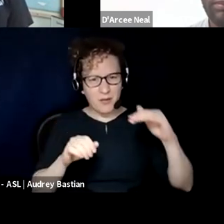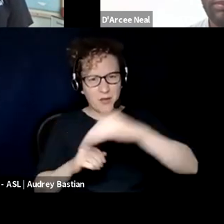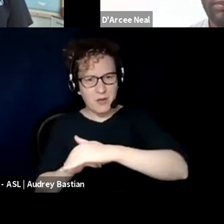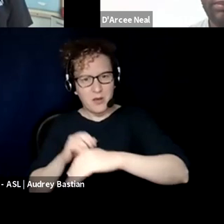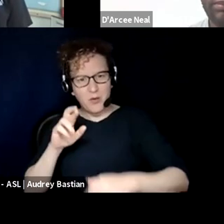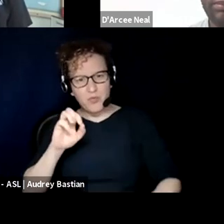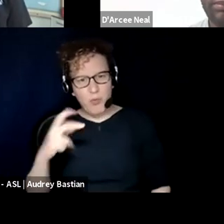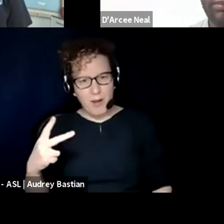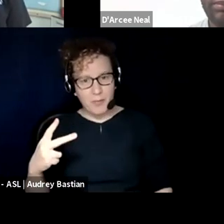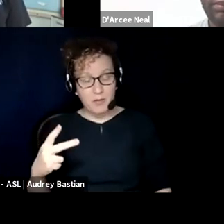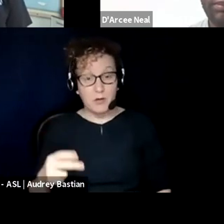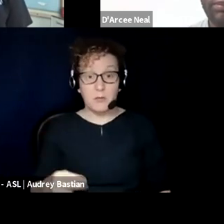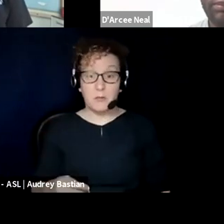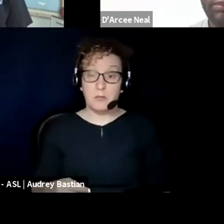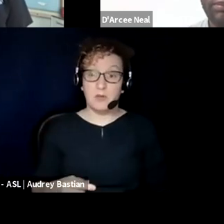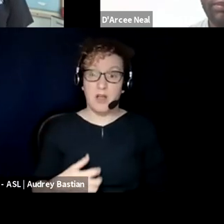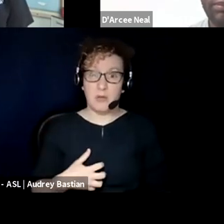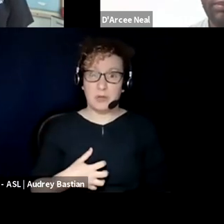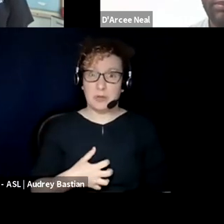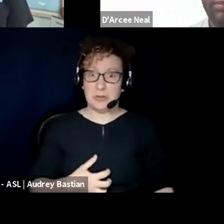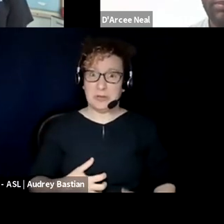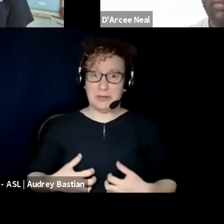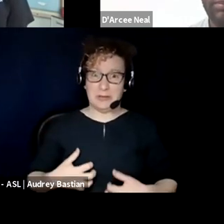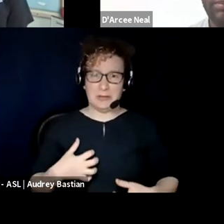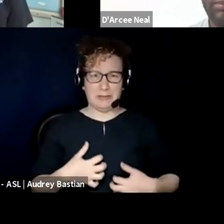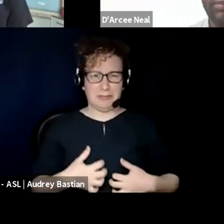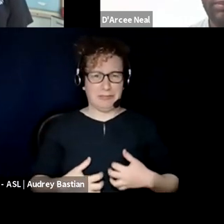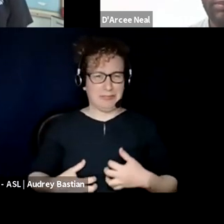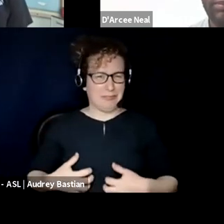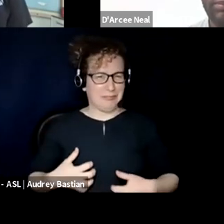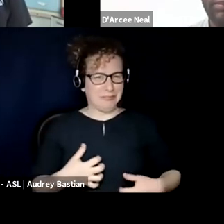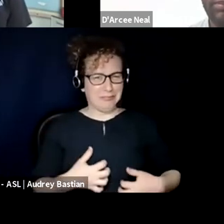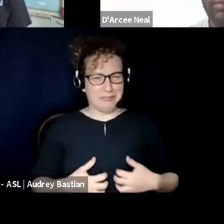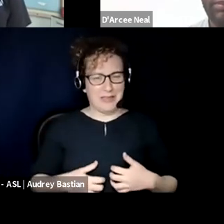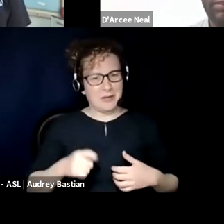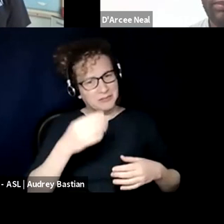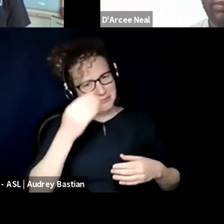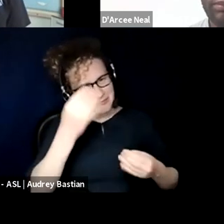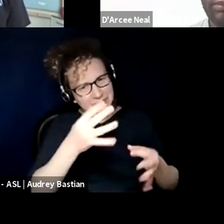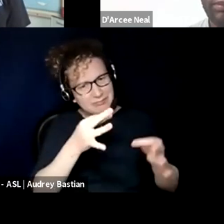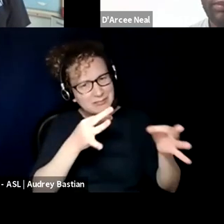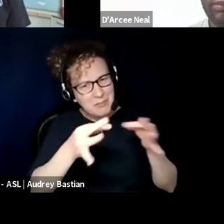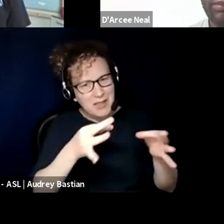And it became a very agitating moment where I had to explain to this person that I had